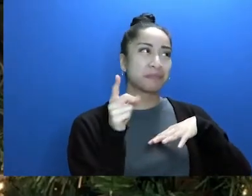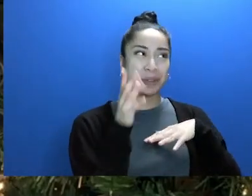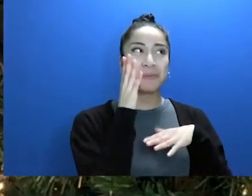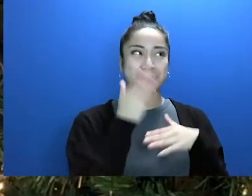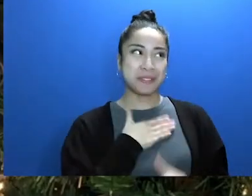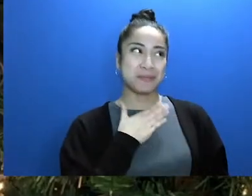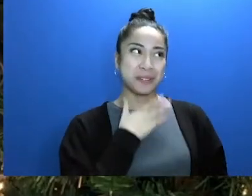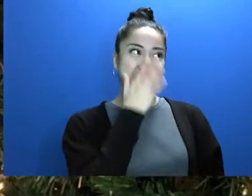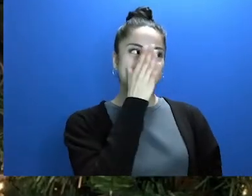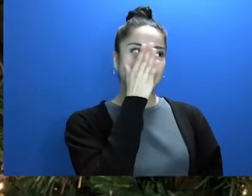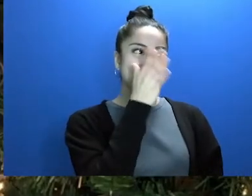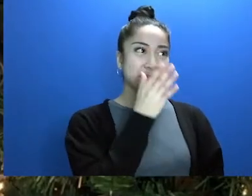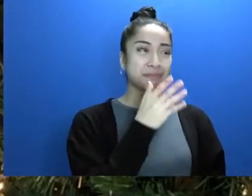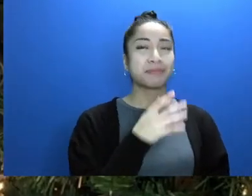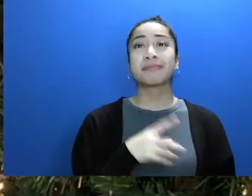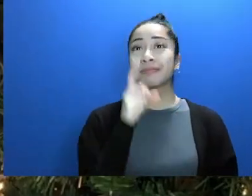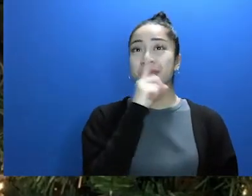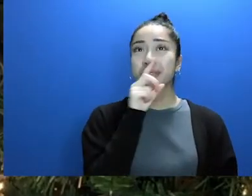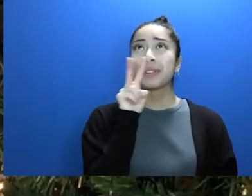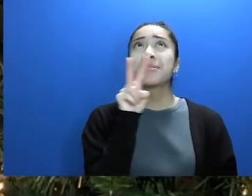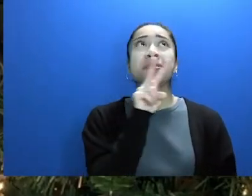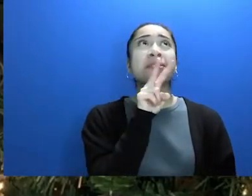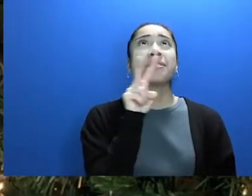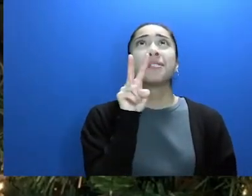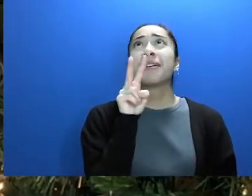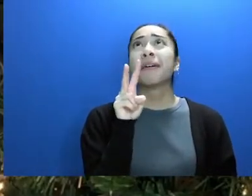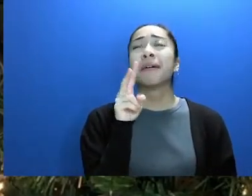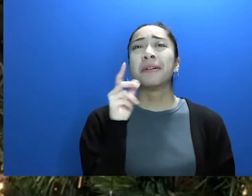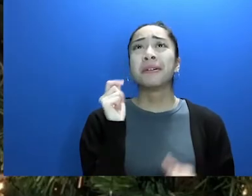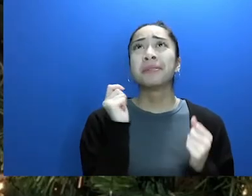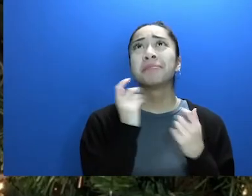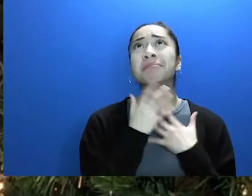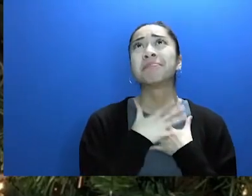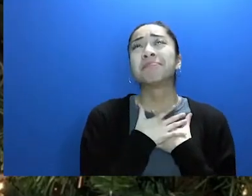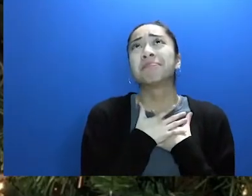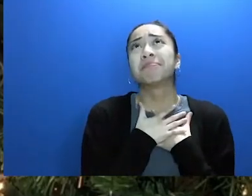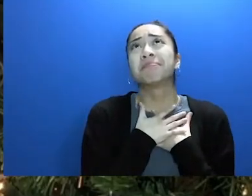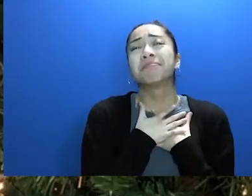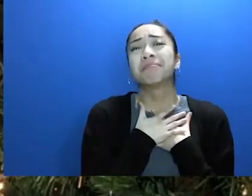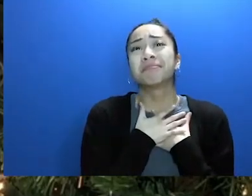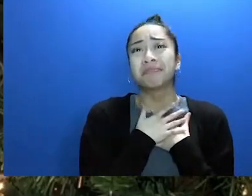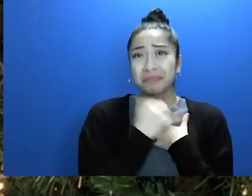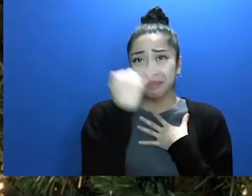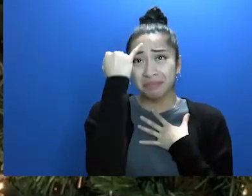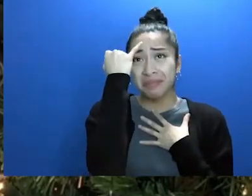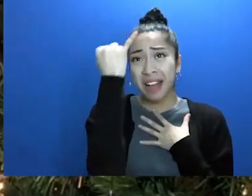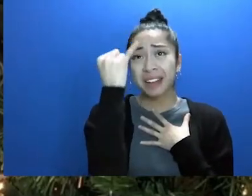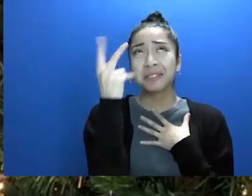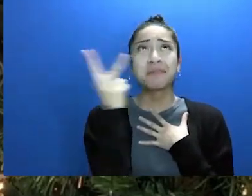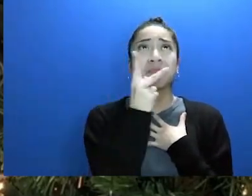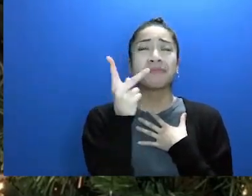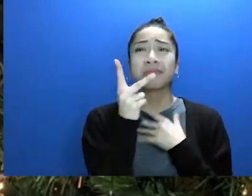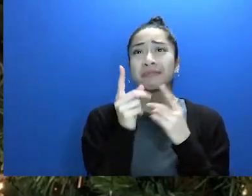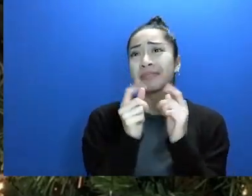watched in awe and held back her tears how splendid she thought to be loved all those years